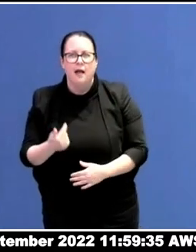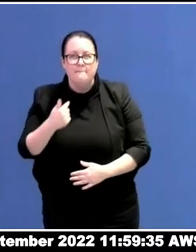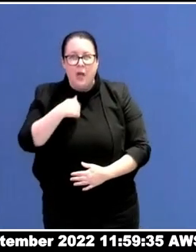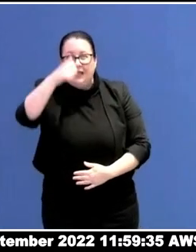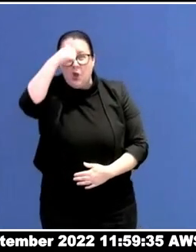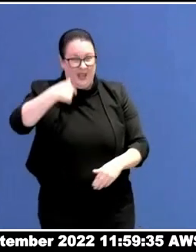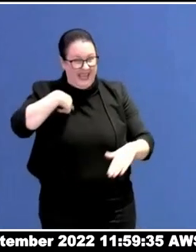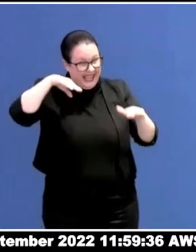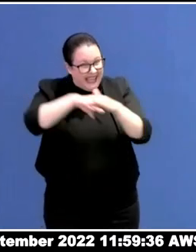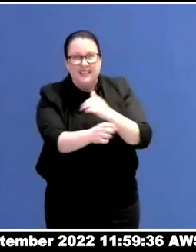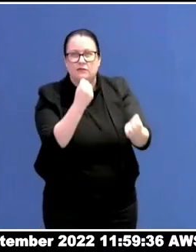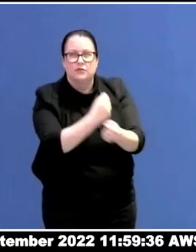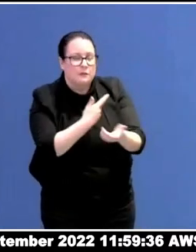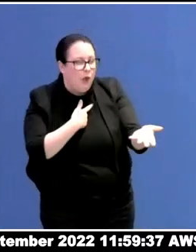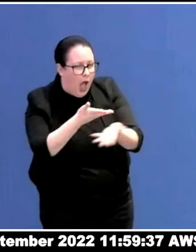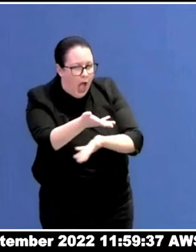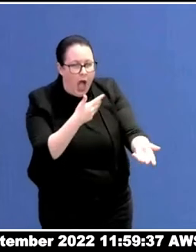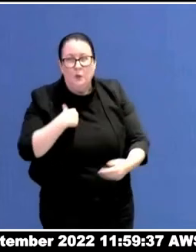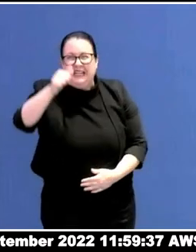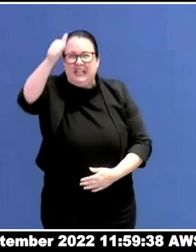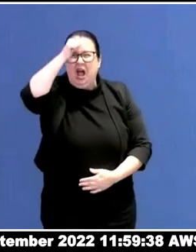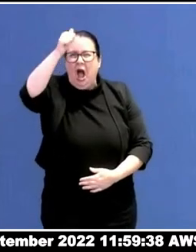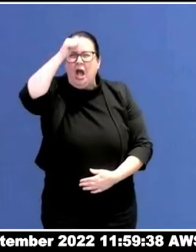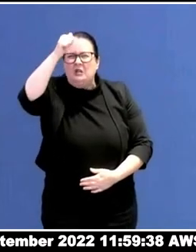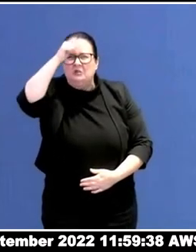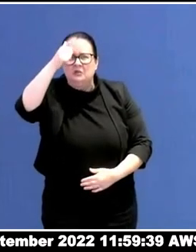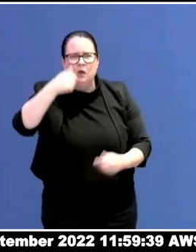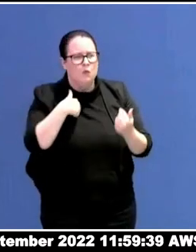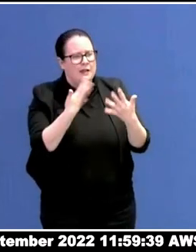We breathe it. We feel it with the families and the children.